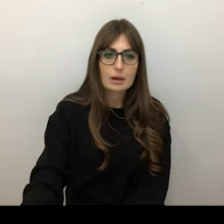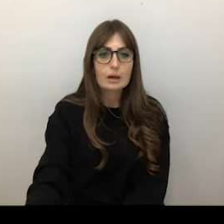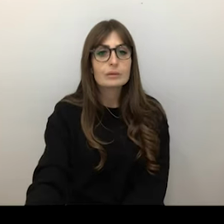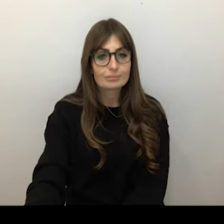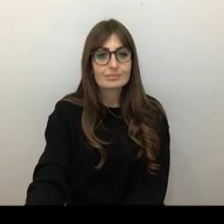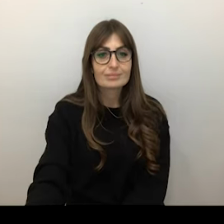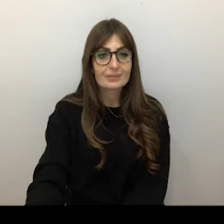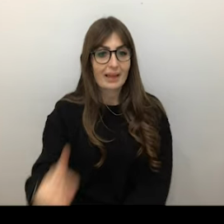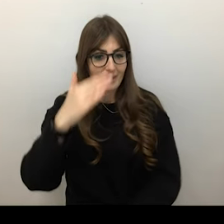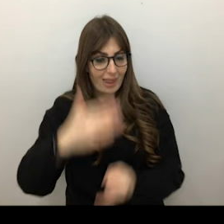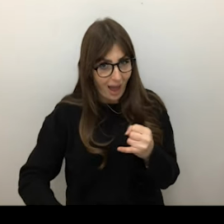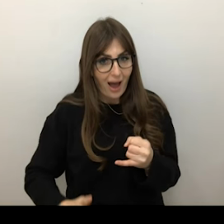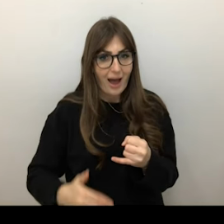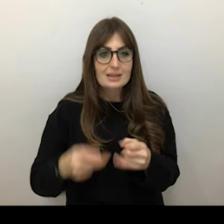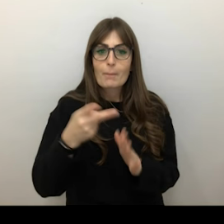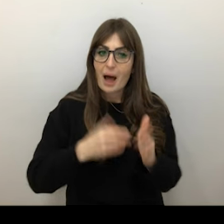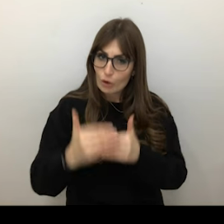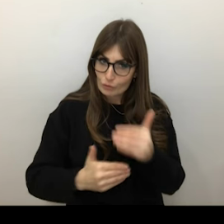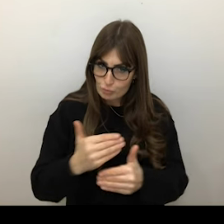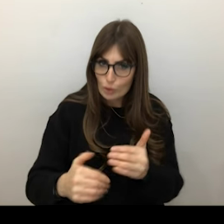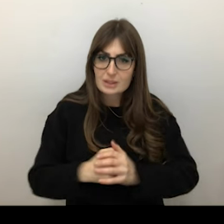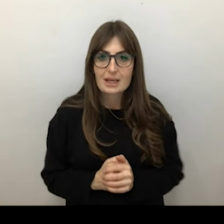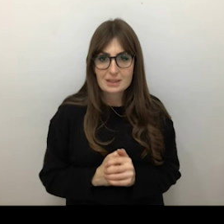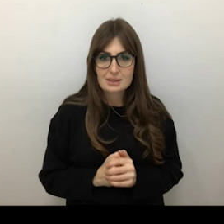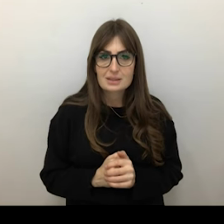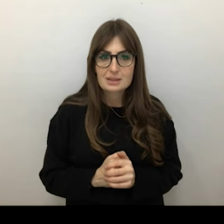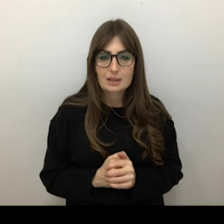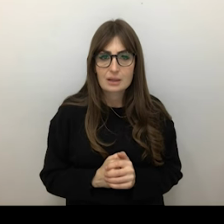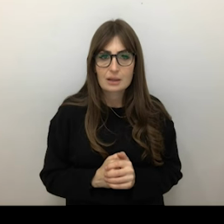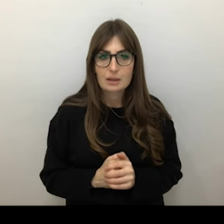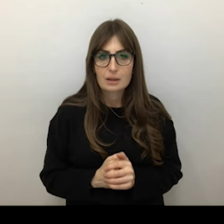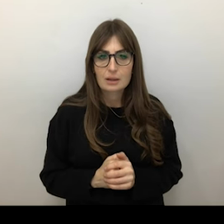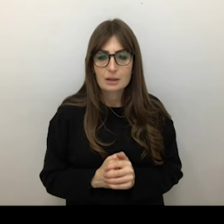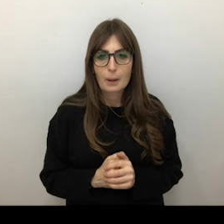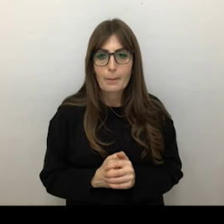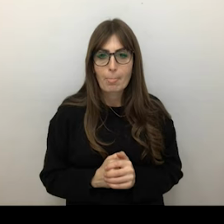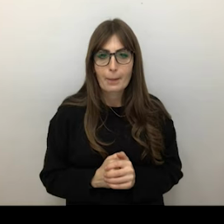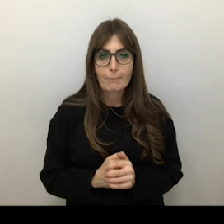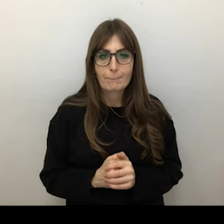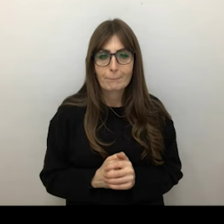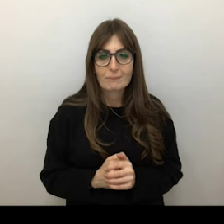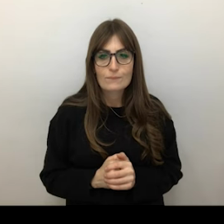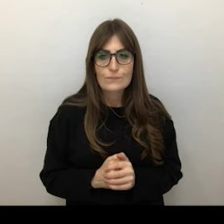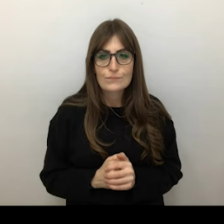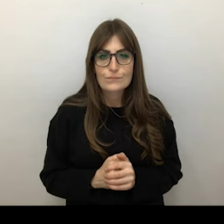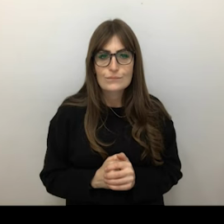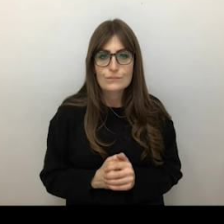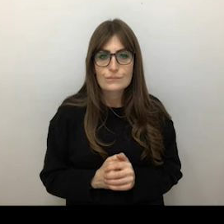Then there is a final moderation process. Sorry, I've just swapped slides, and I'm going to go back. There we go.